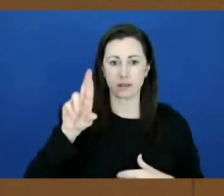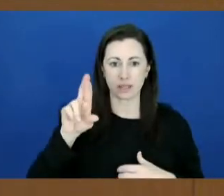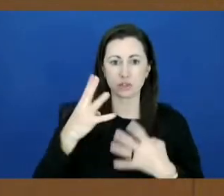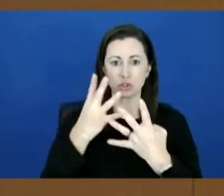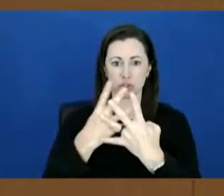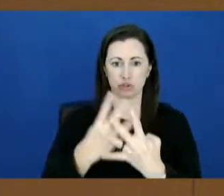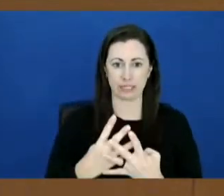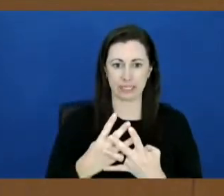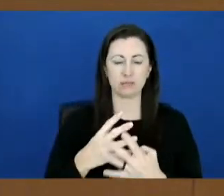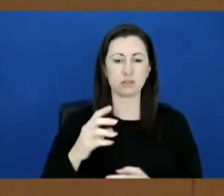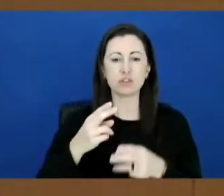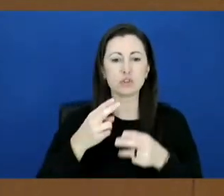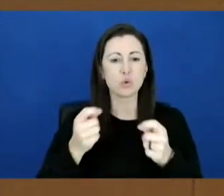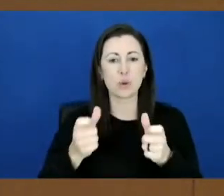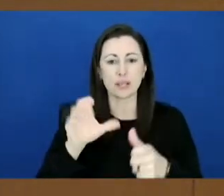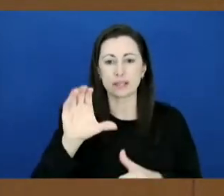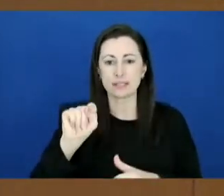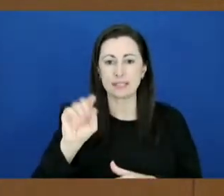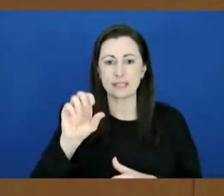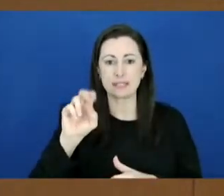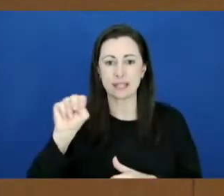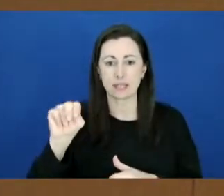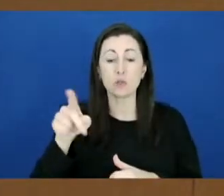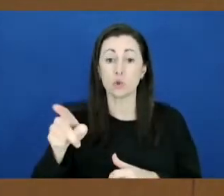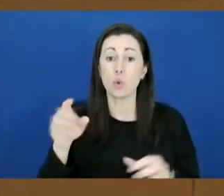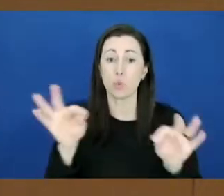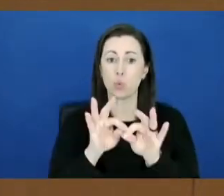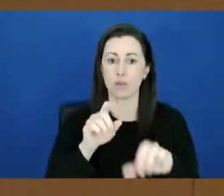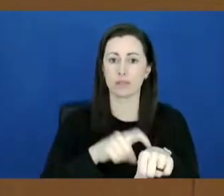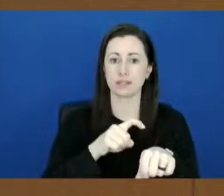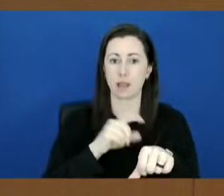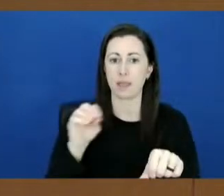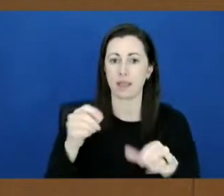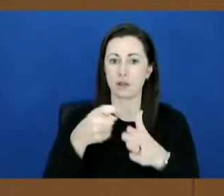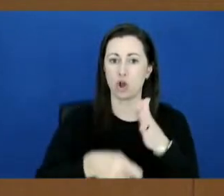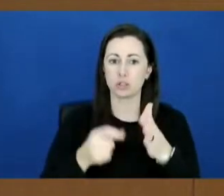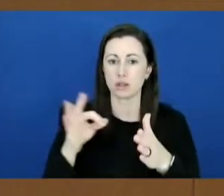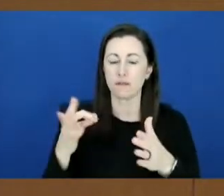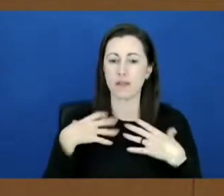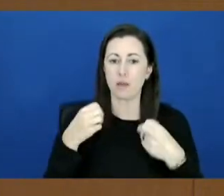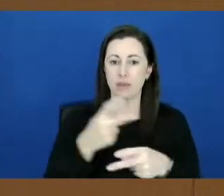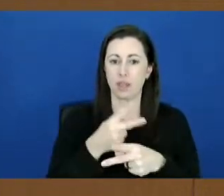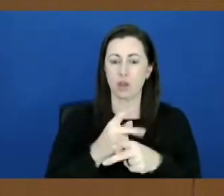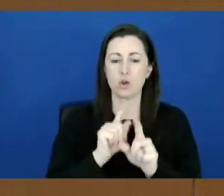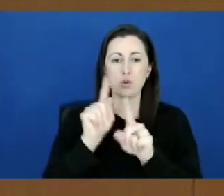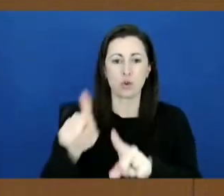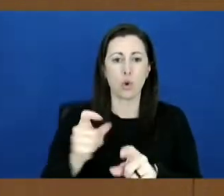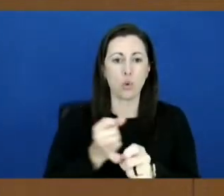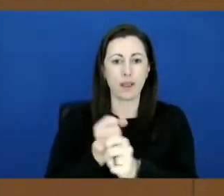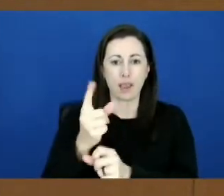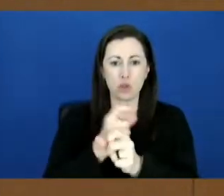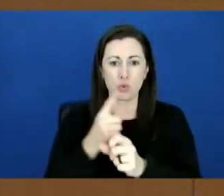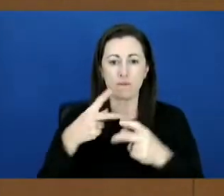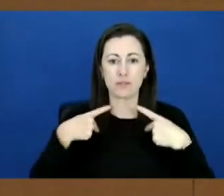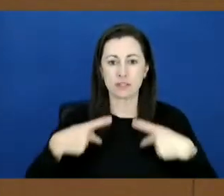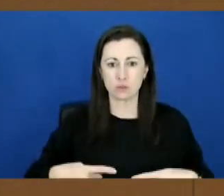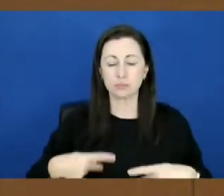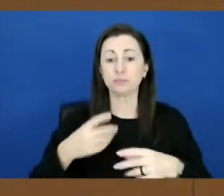IT'S A QUICK CT SCAN. KNOW THAT YOU ARE WORTH THE TIME